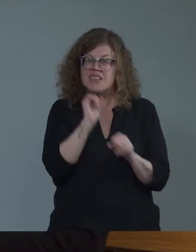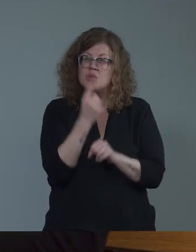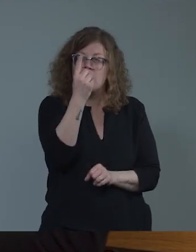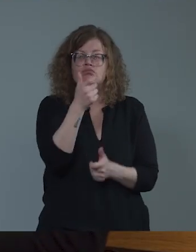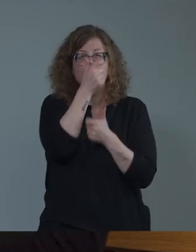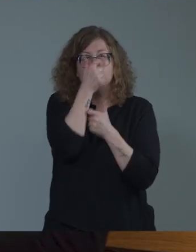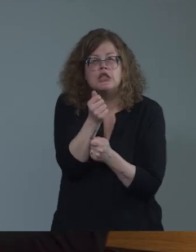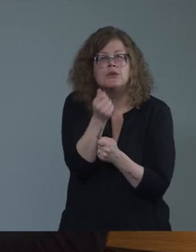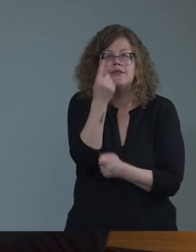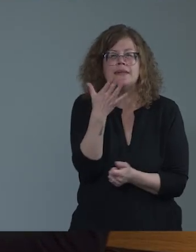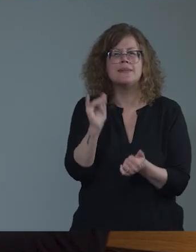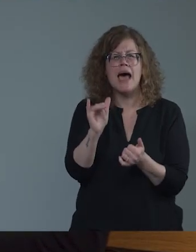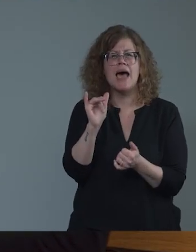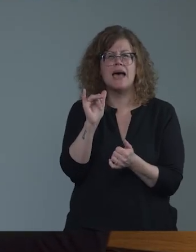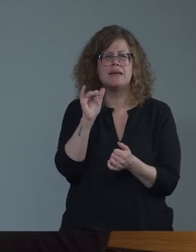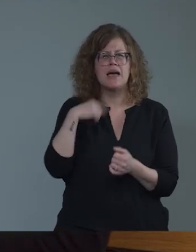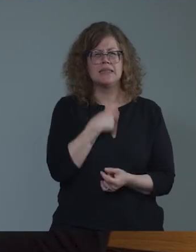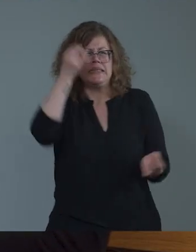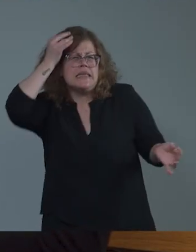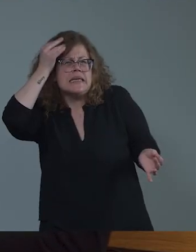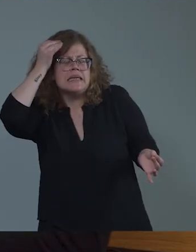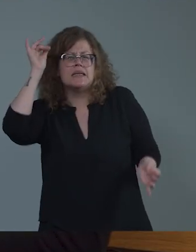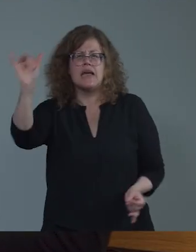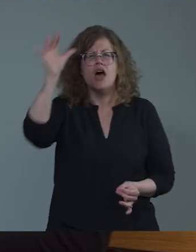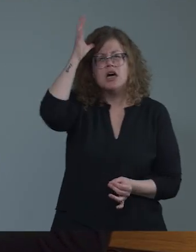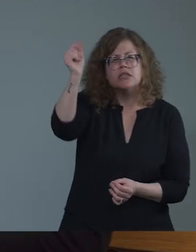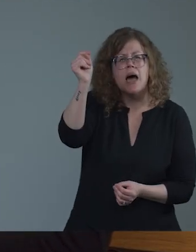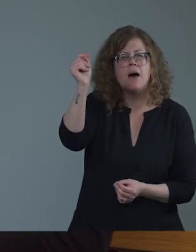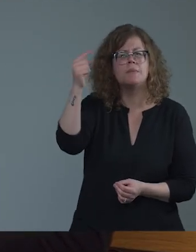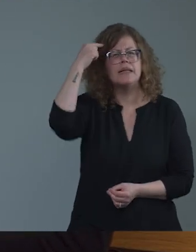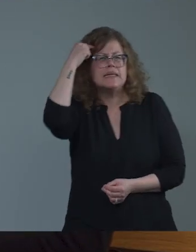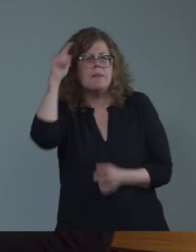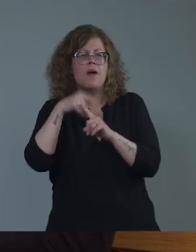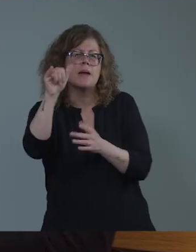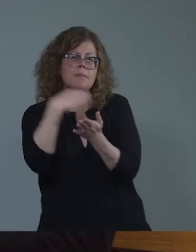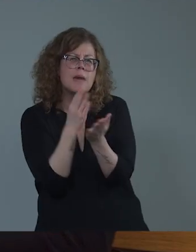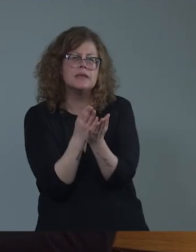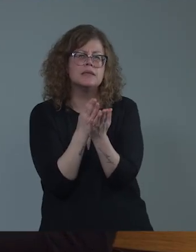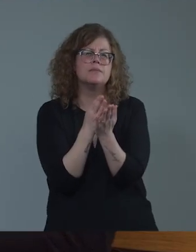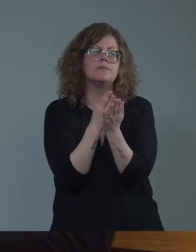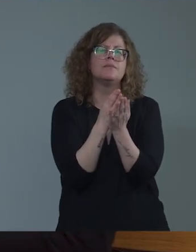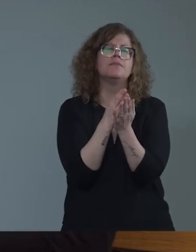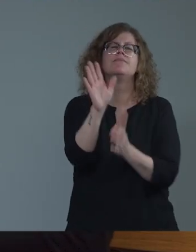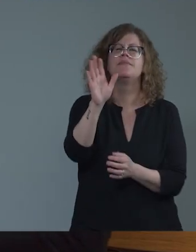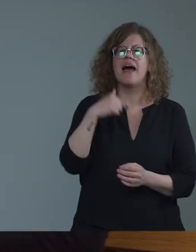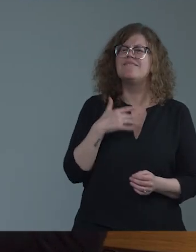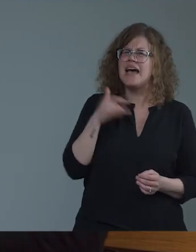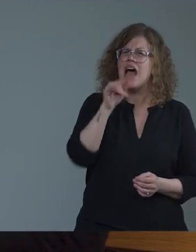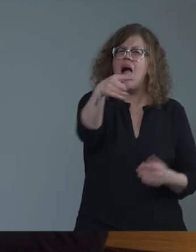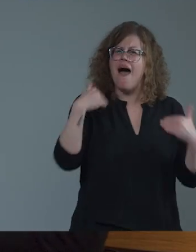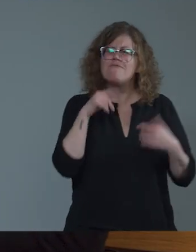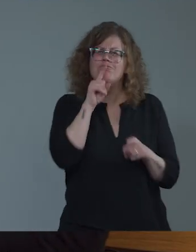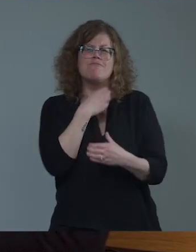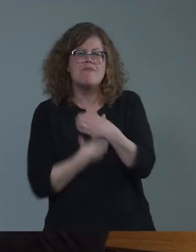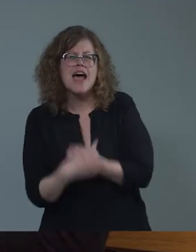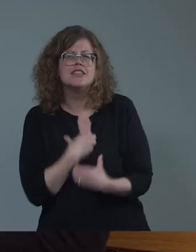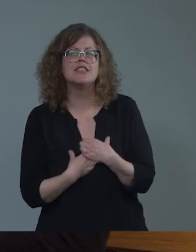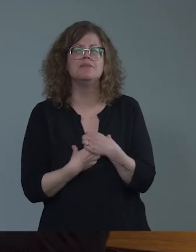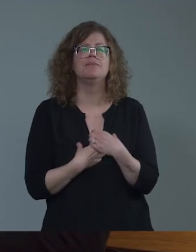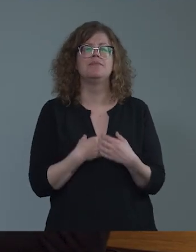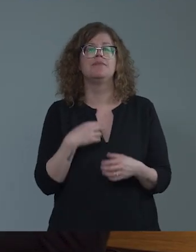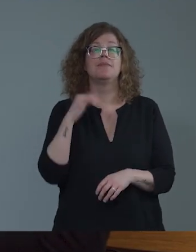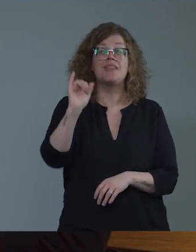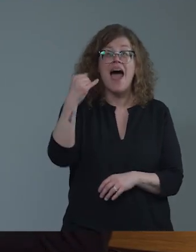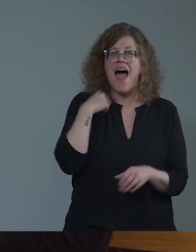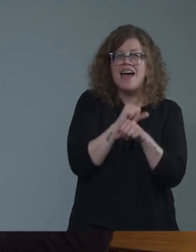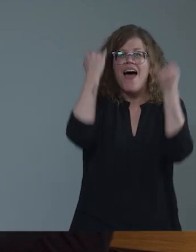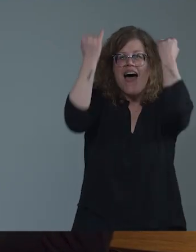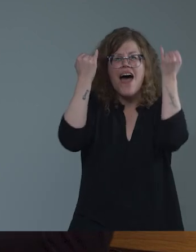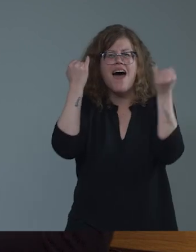budget, this, as I feel like, you have this impression but, we have the, the idea to just